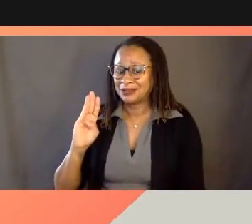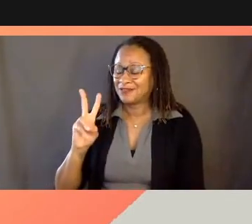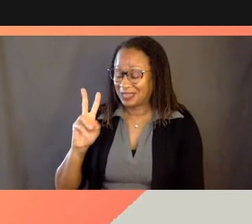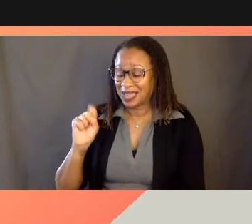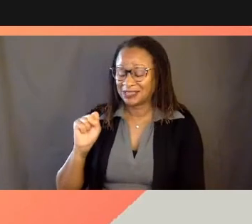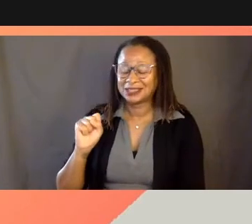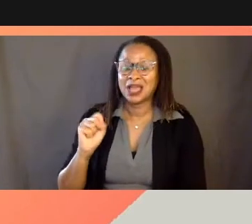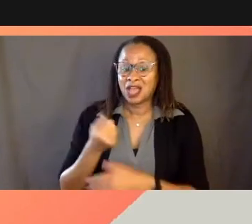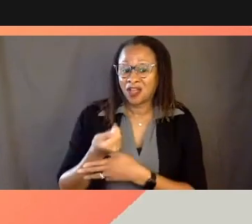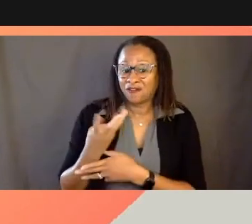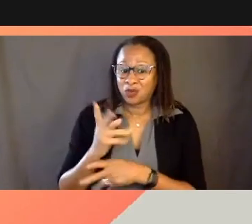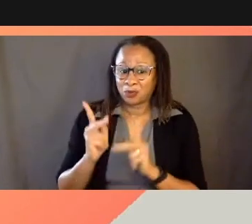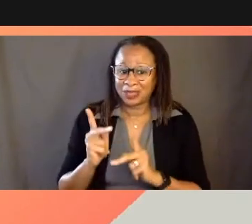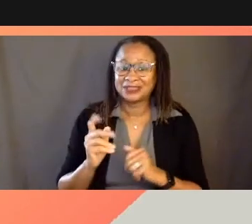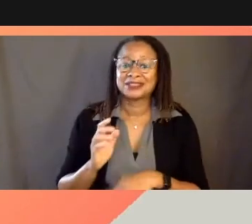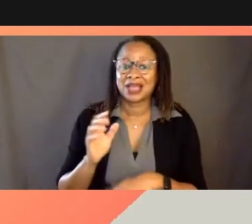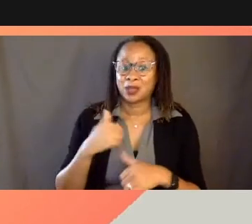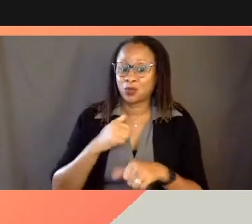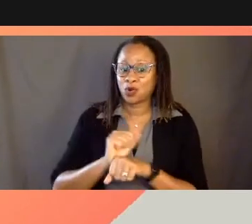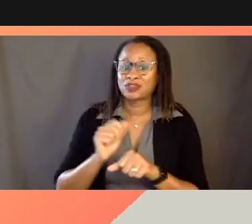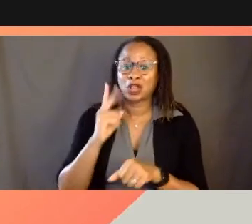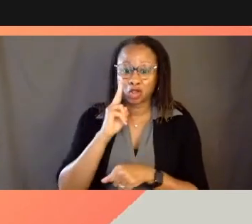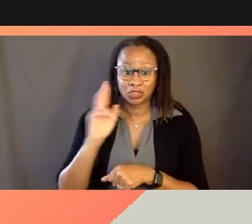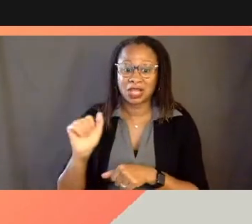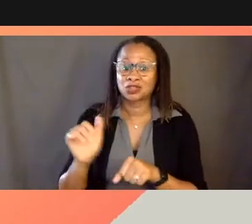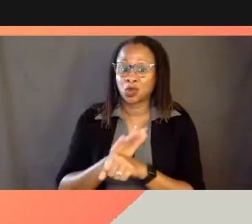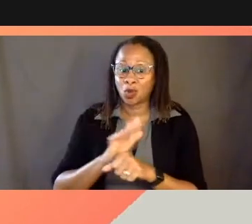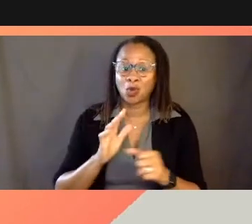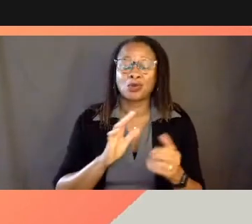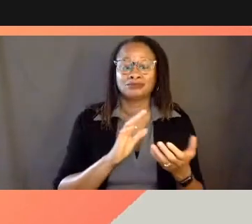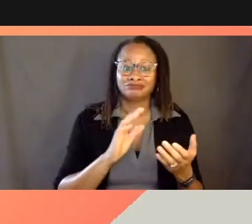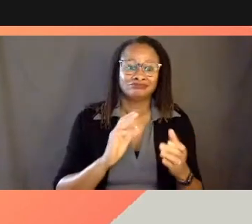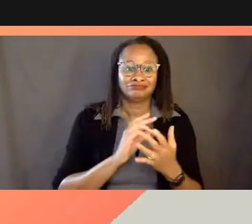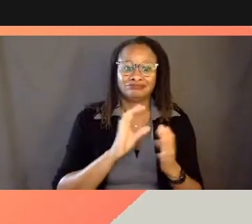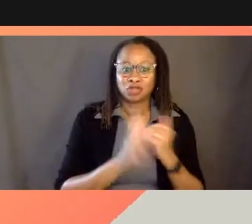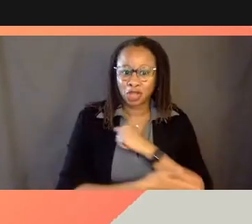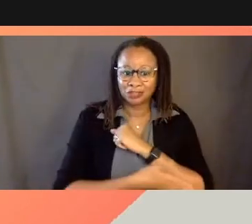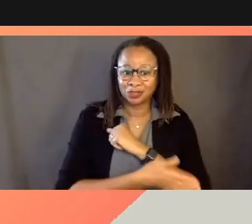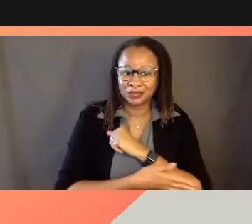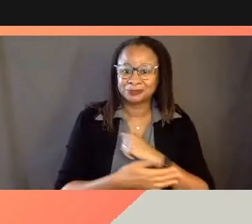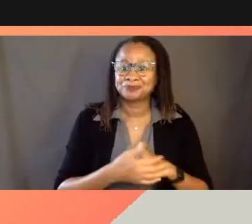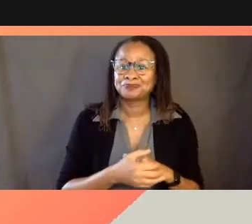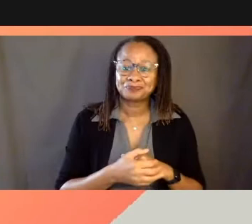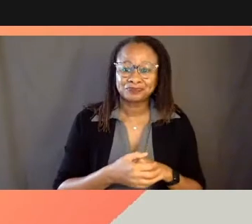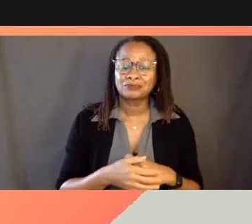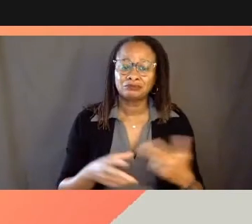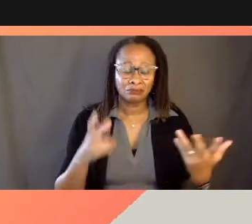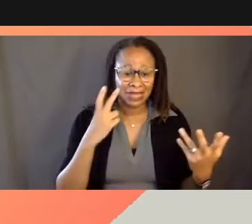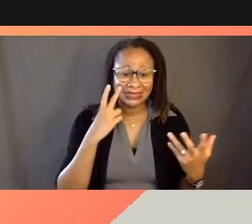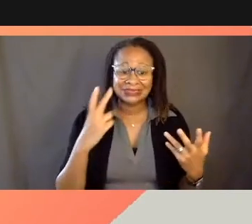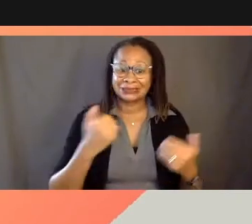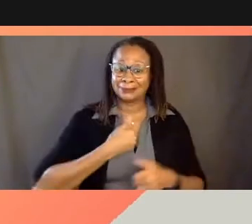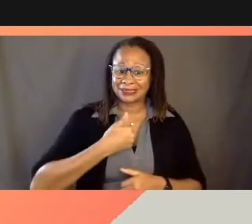that actually looks like the country. (chuckles) World Channel also. I lived there and I felt like I see myself, I see us.